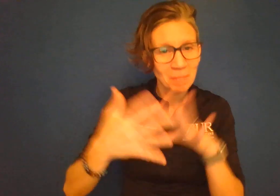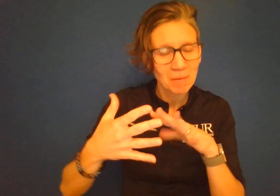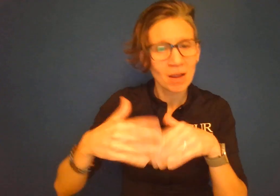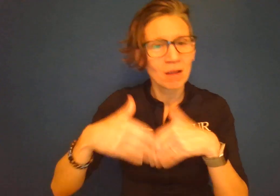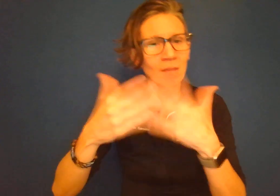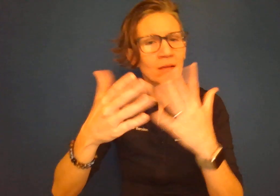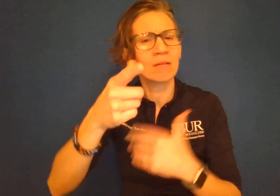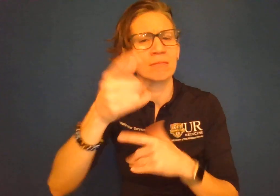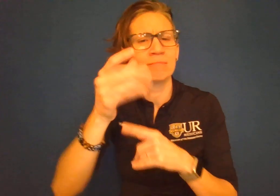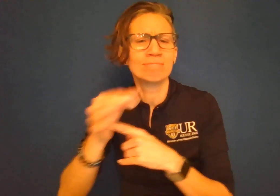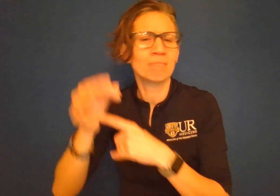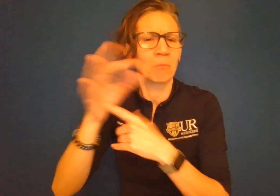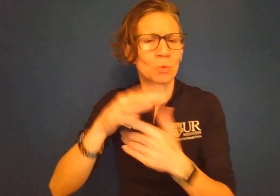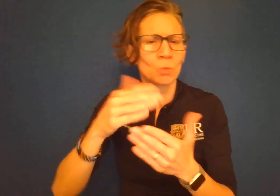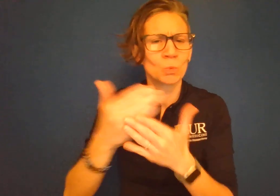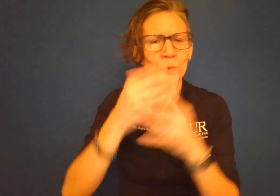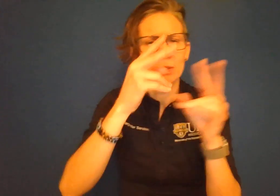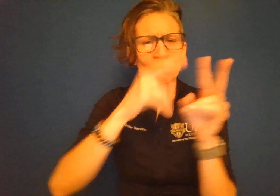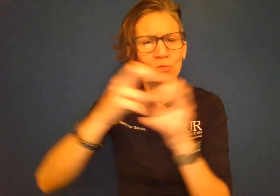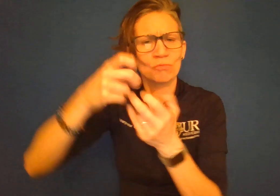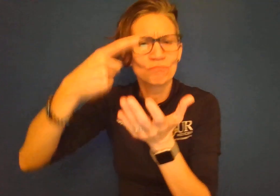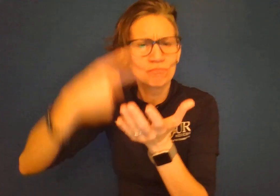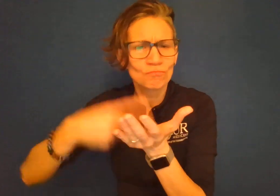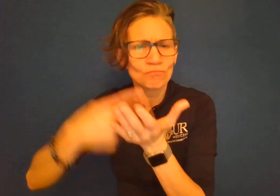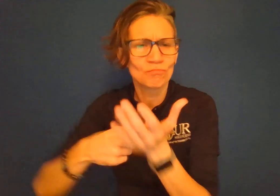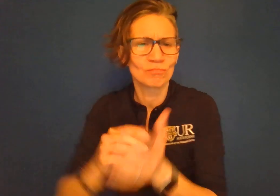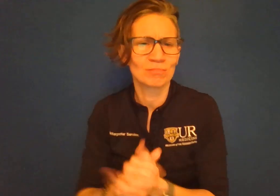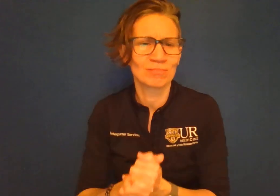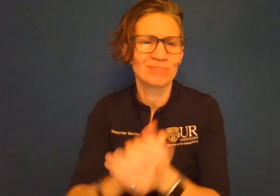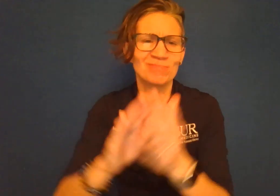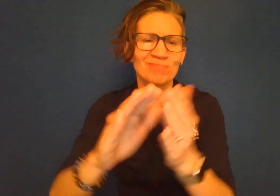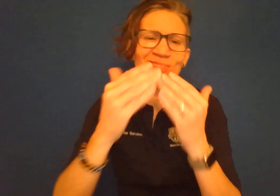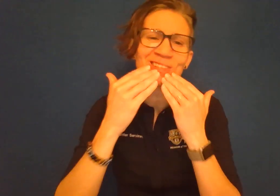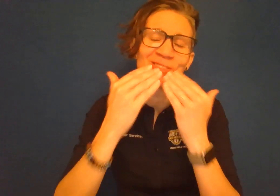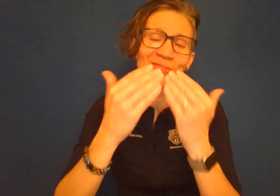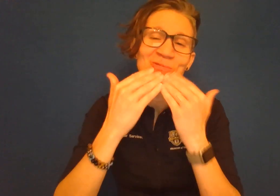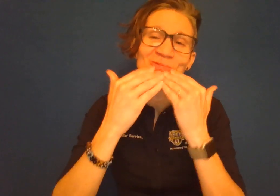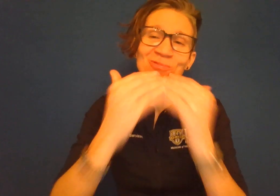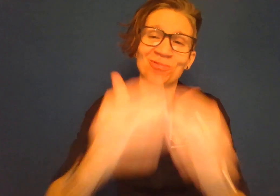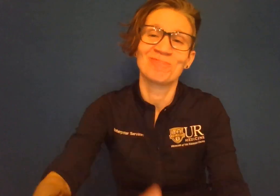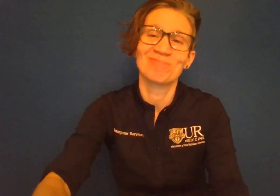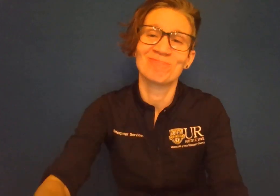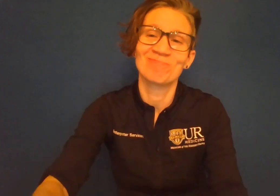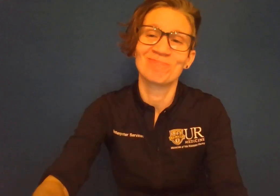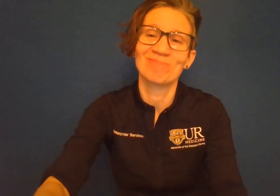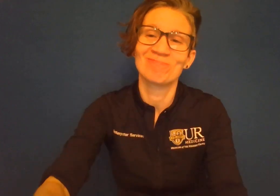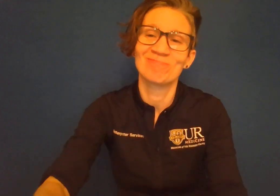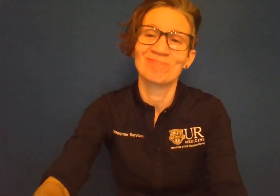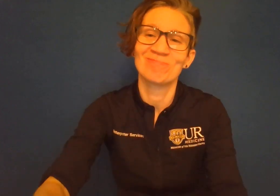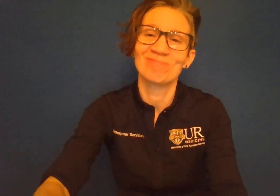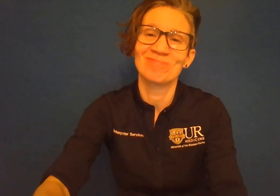feedback, raise new items for discussion. Thank you.